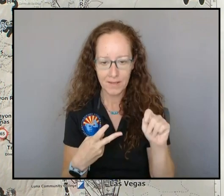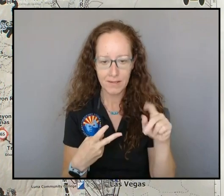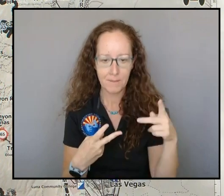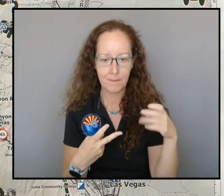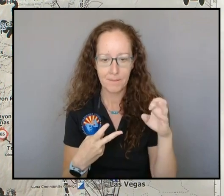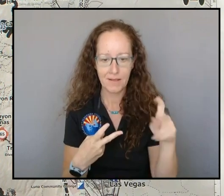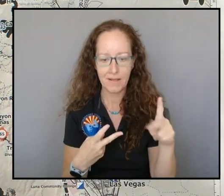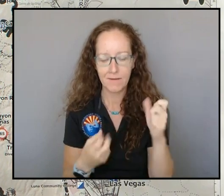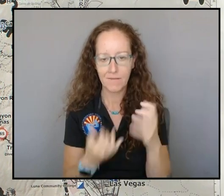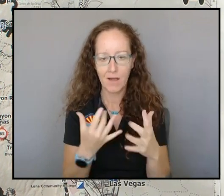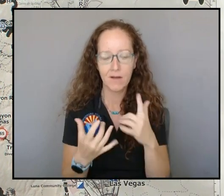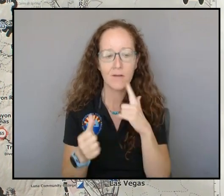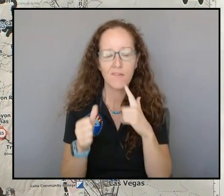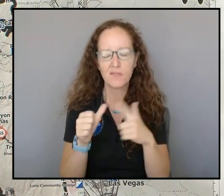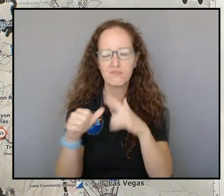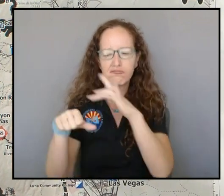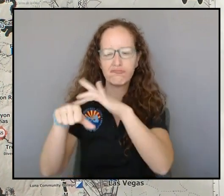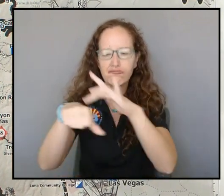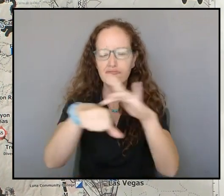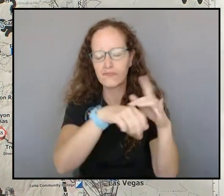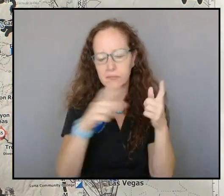into some specifics of the operations that are going on